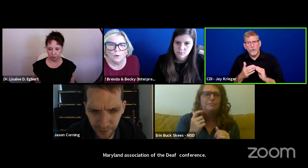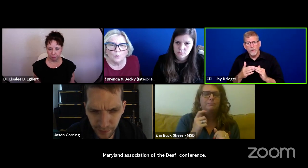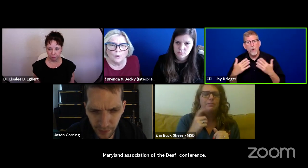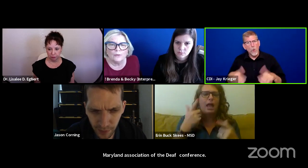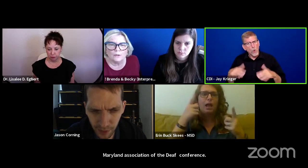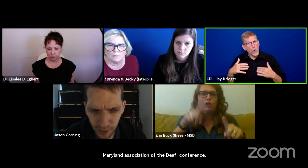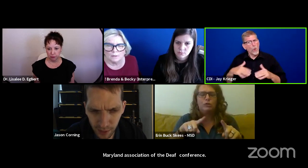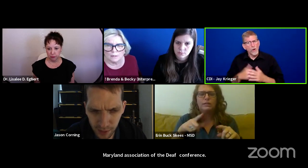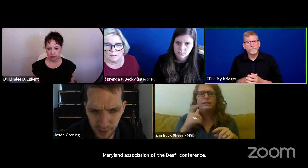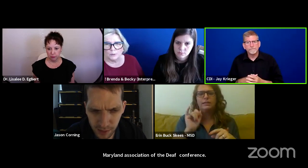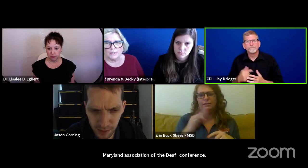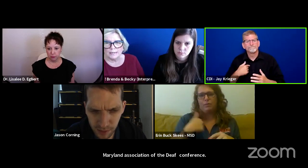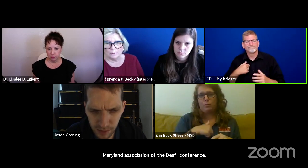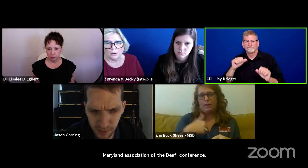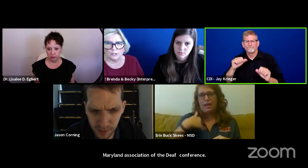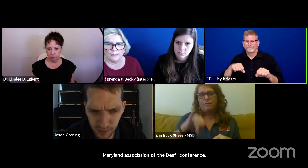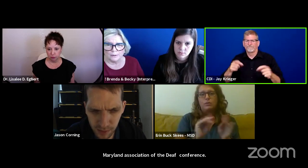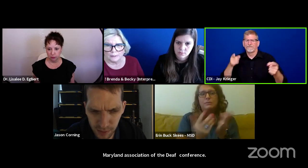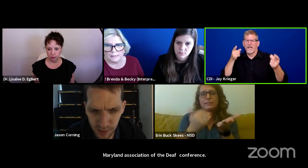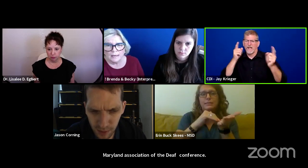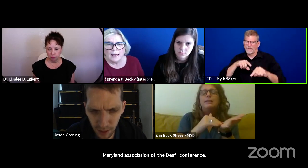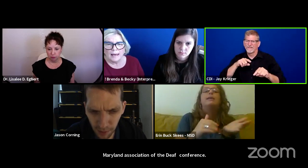with the community at large in Maryland.